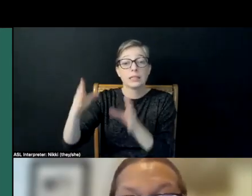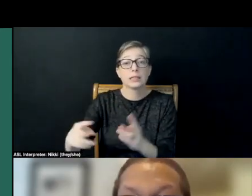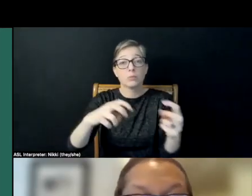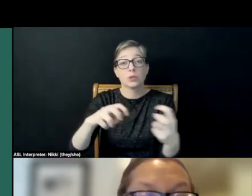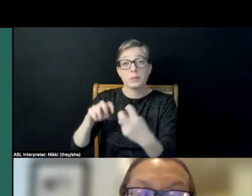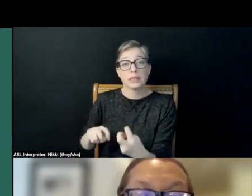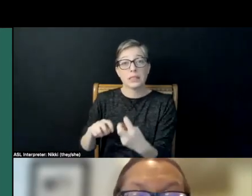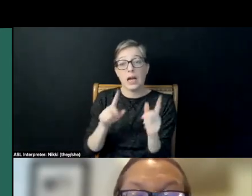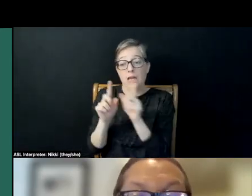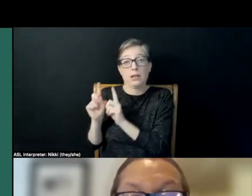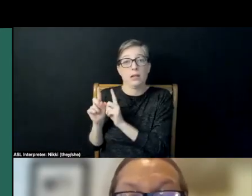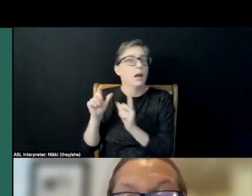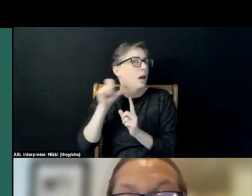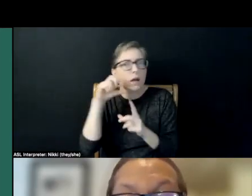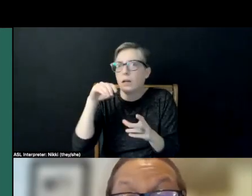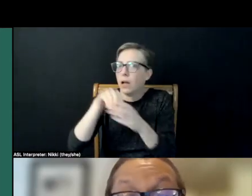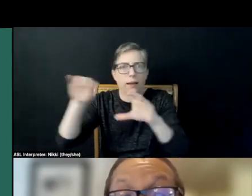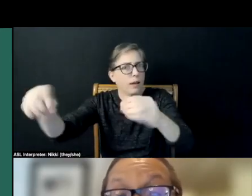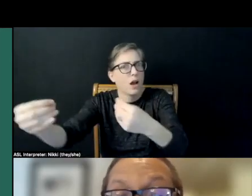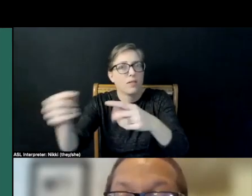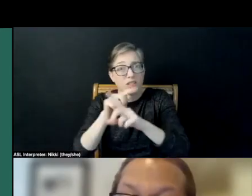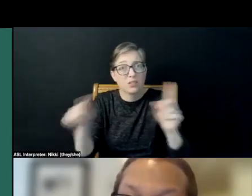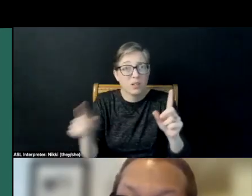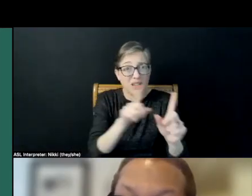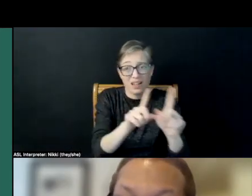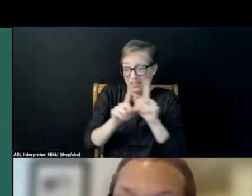literally just steps outside the NICU on a side corridor and says.